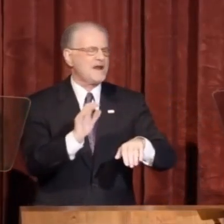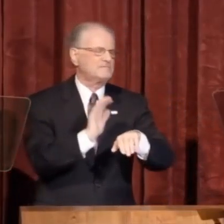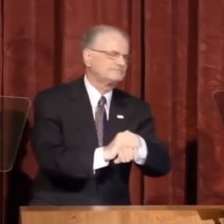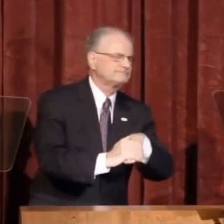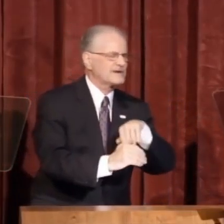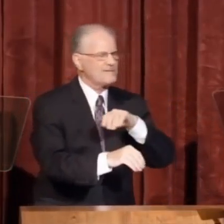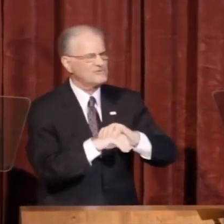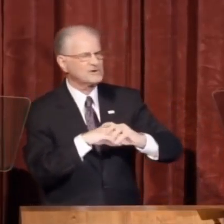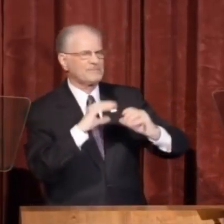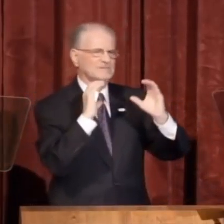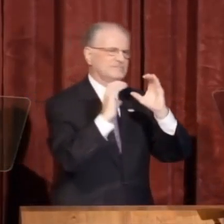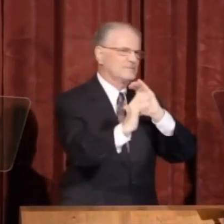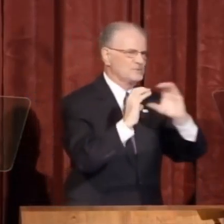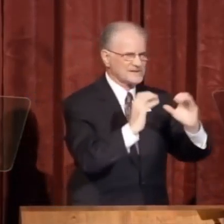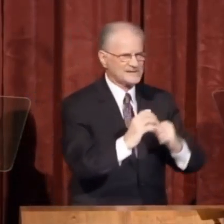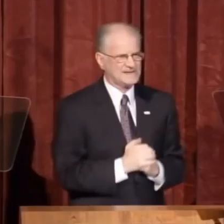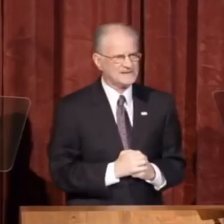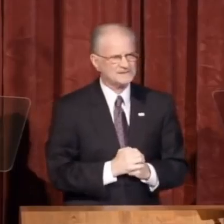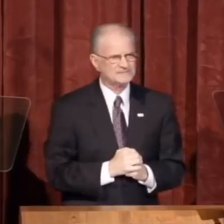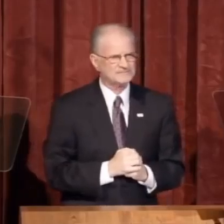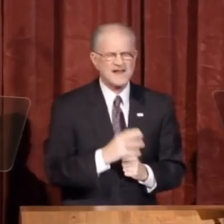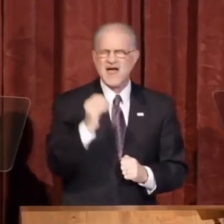But beyond those specialized needs,